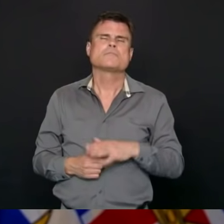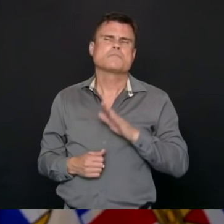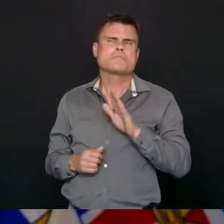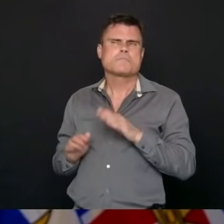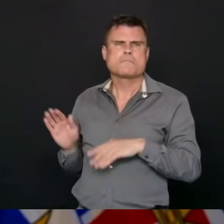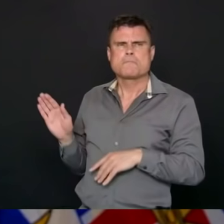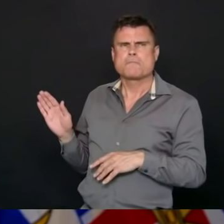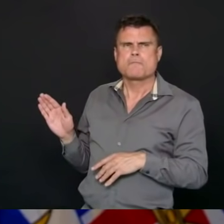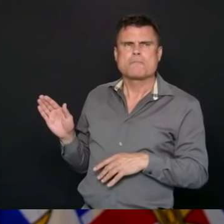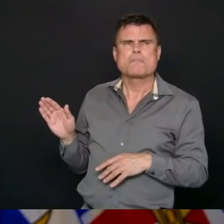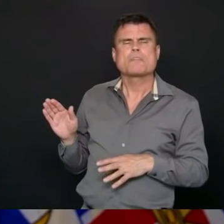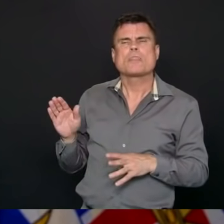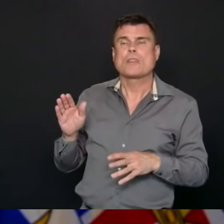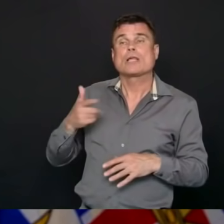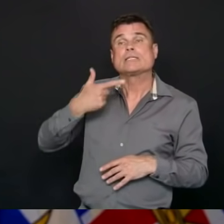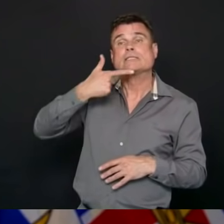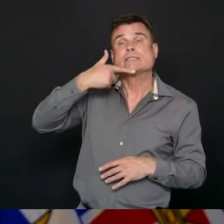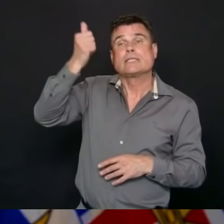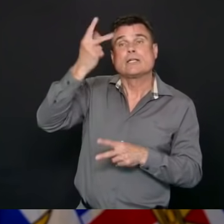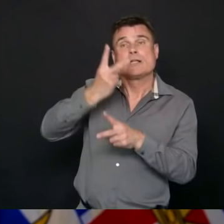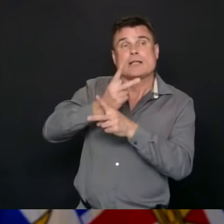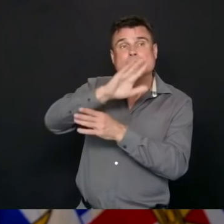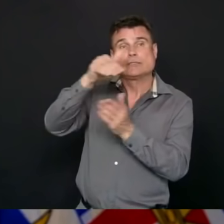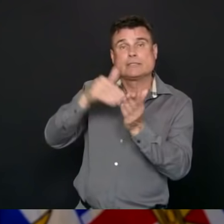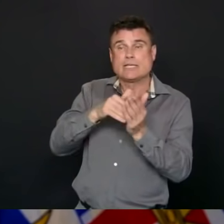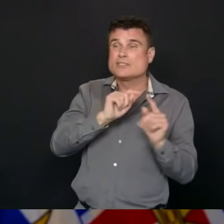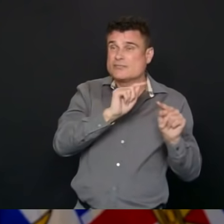facilities.